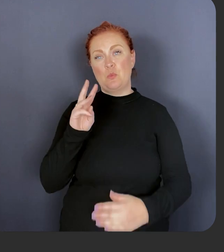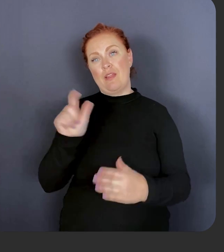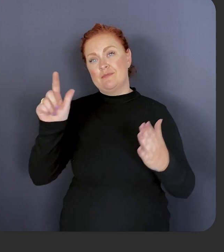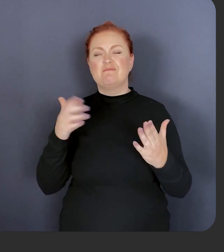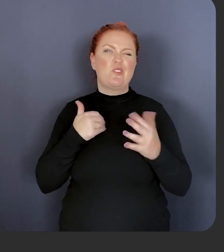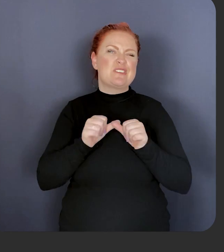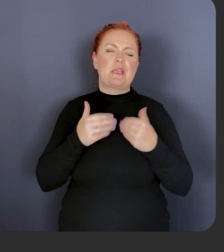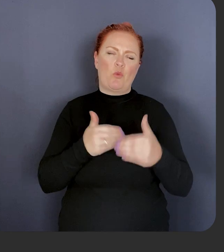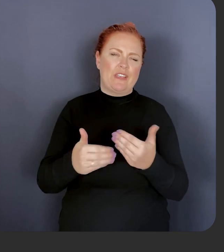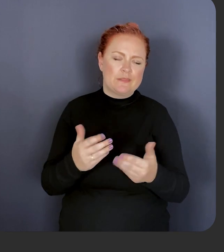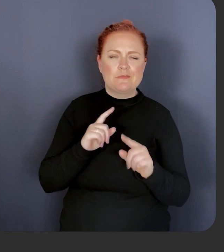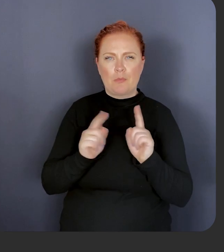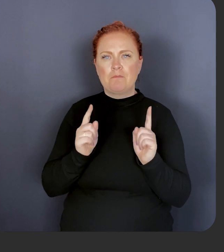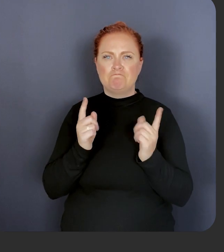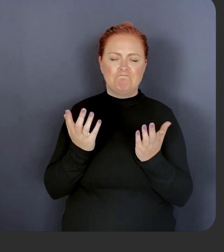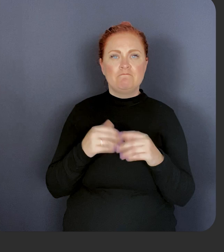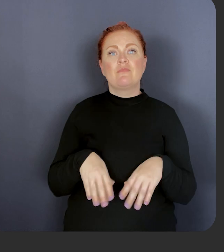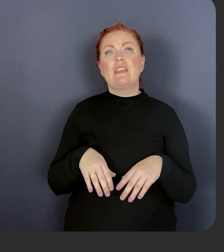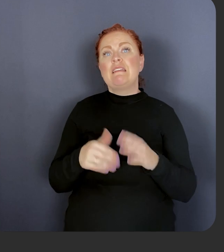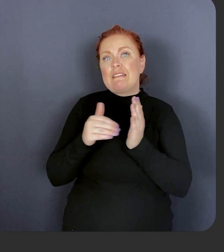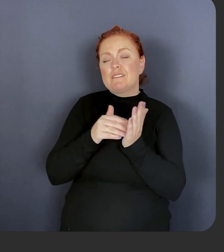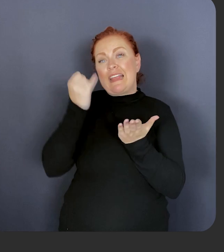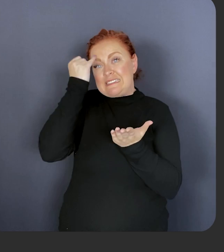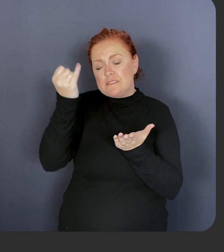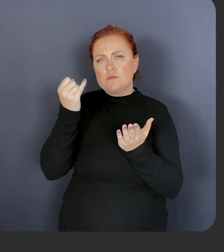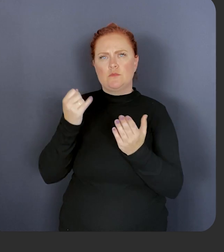Well, we're going to keep moving on. But in theory-- oops. Hello.